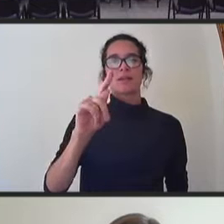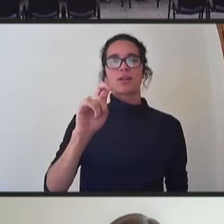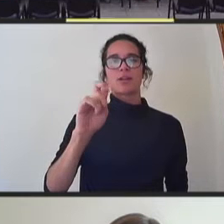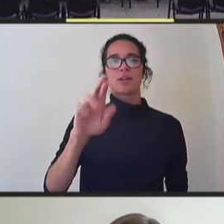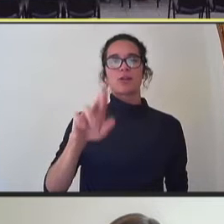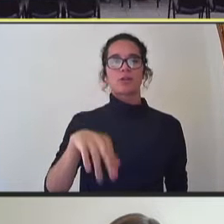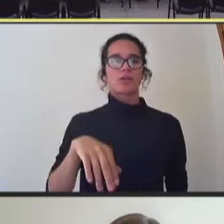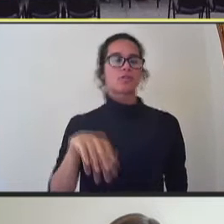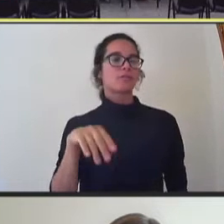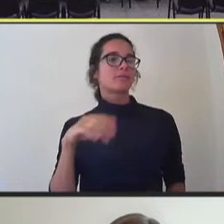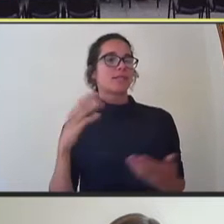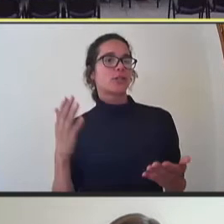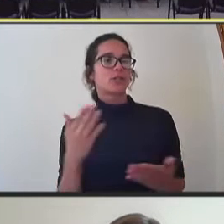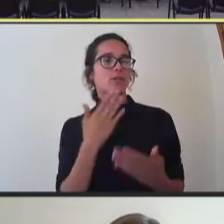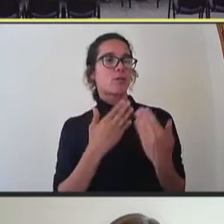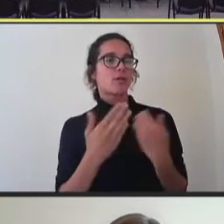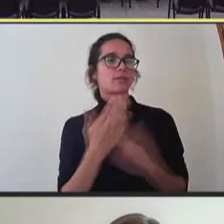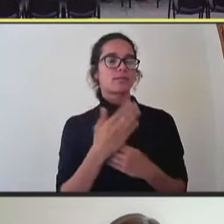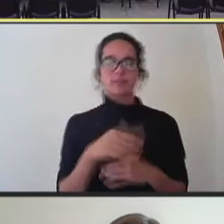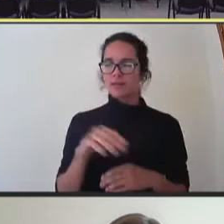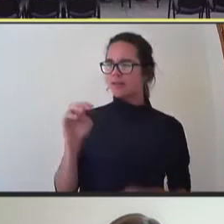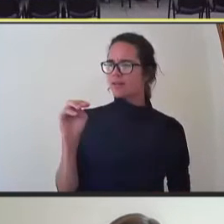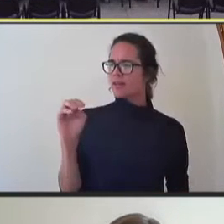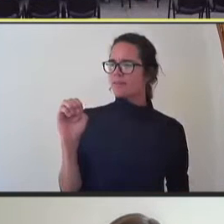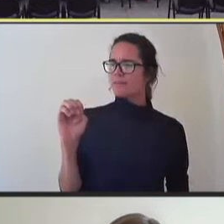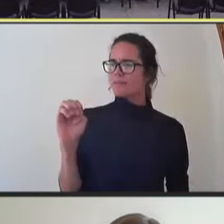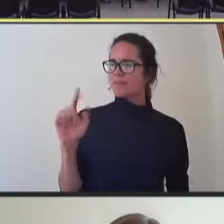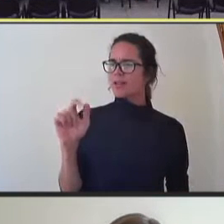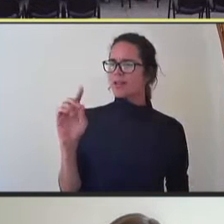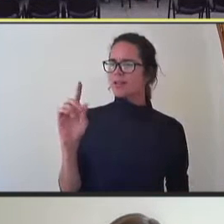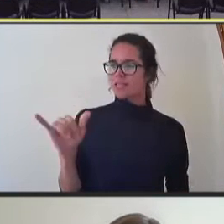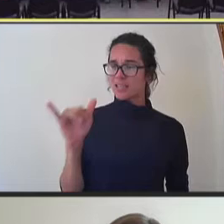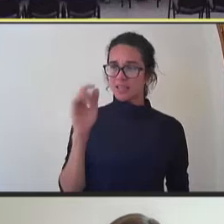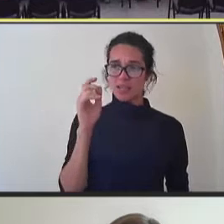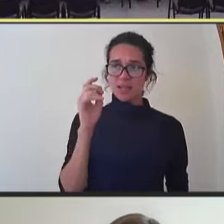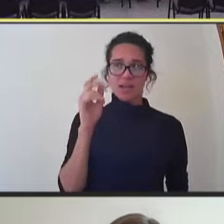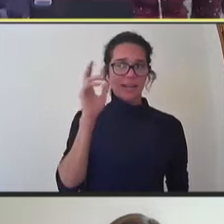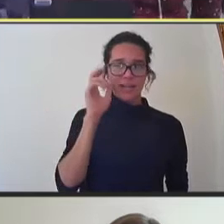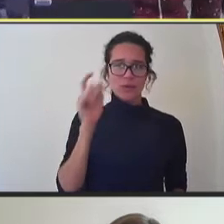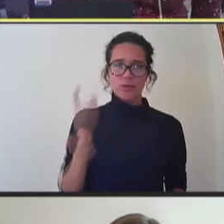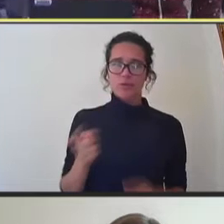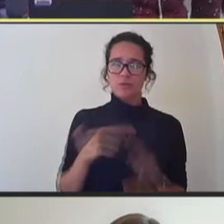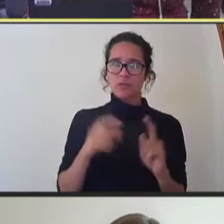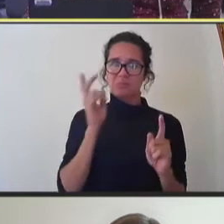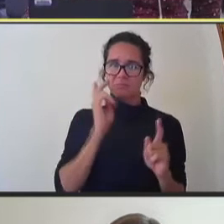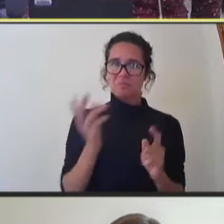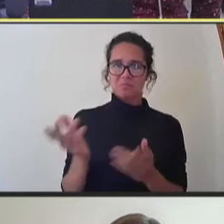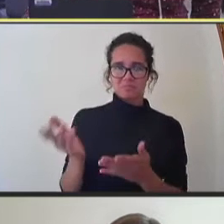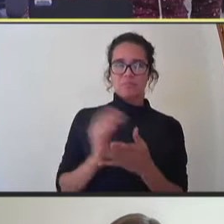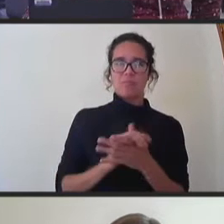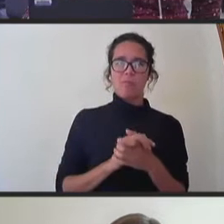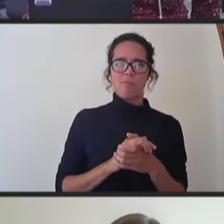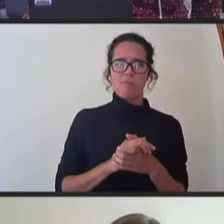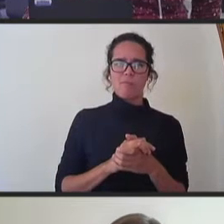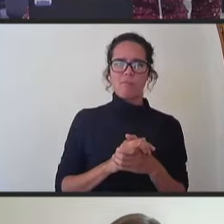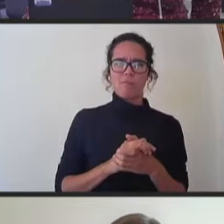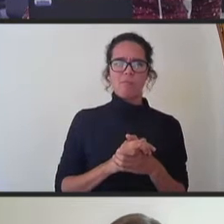Ann Aikin: Melody, I saw you're on, but we cannot hear you. Melody Butler: Hello?